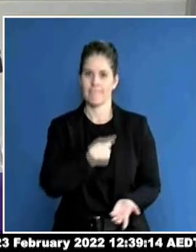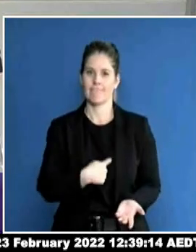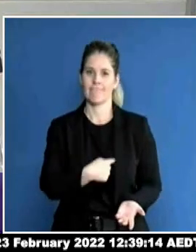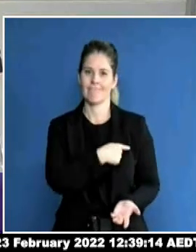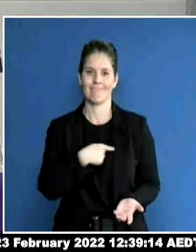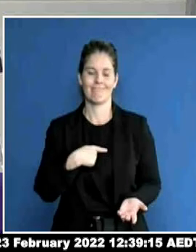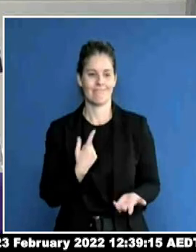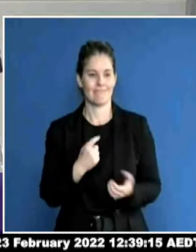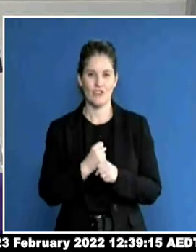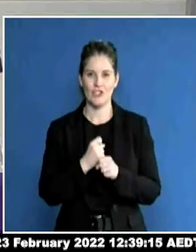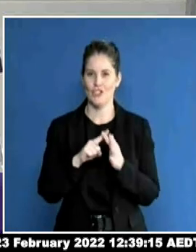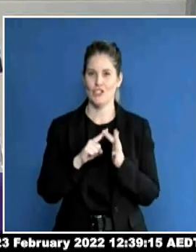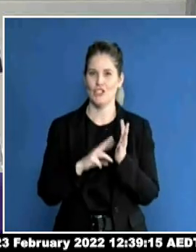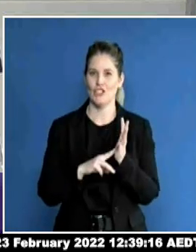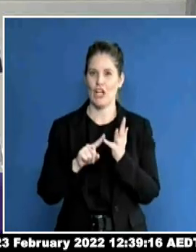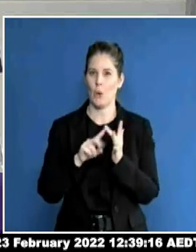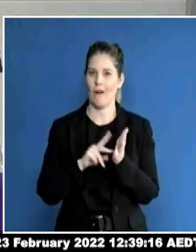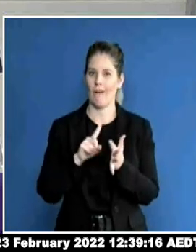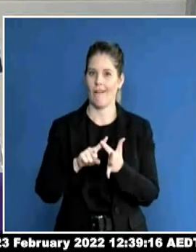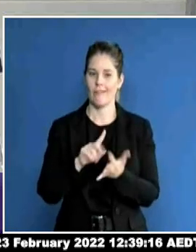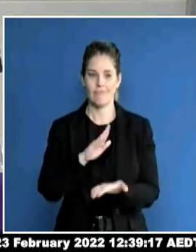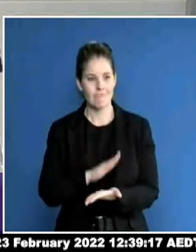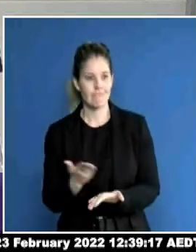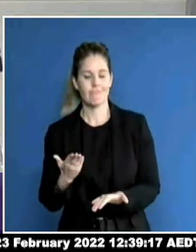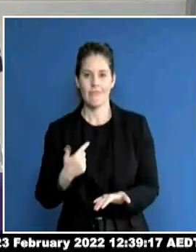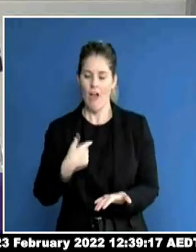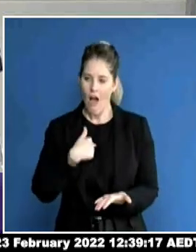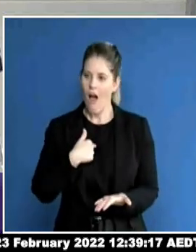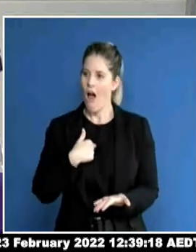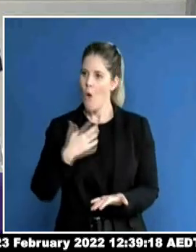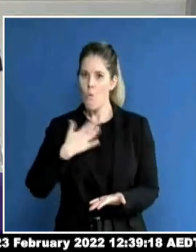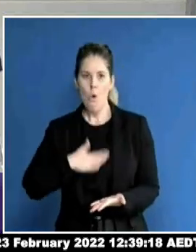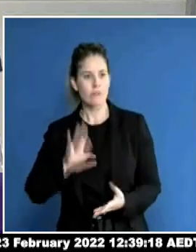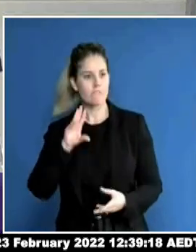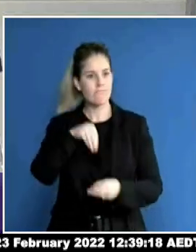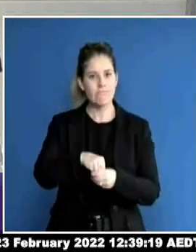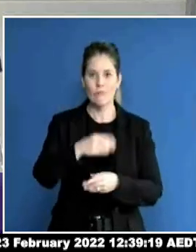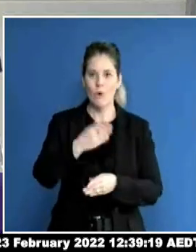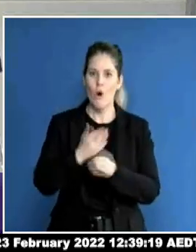main motivation to start working at a DES is to help young people find work or people find